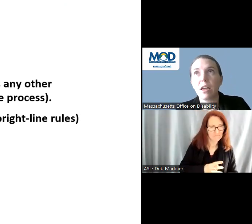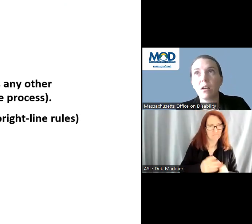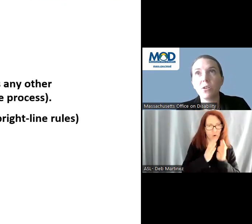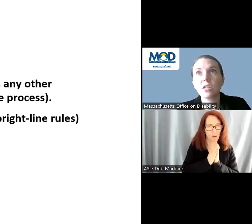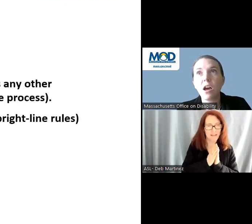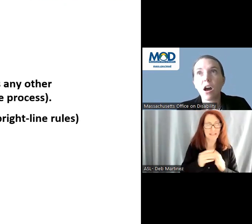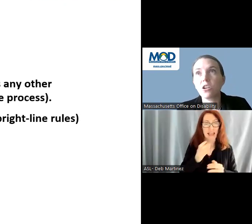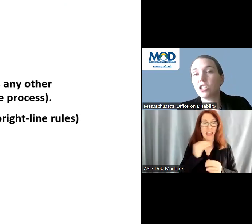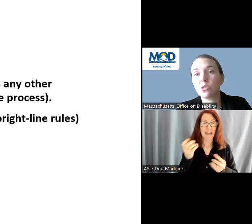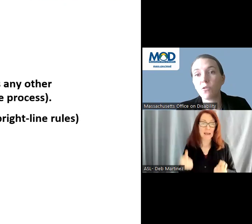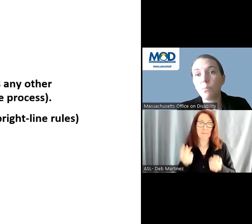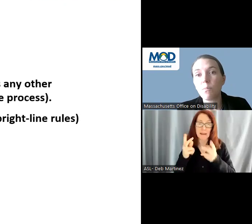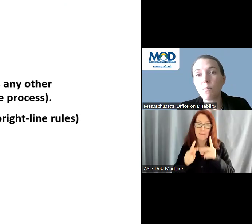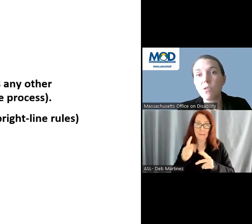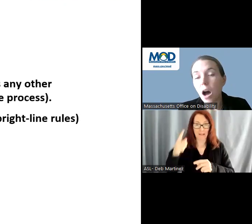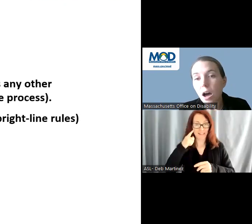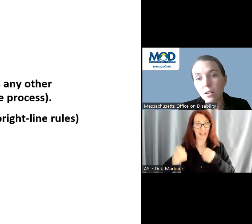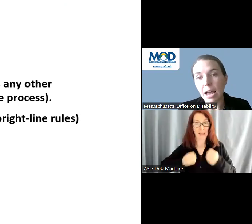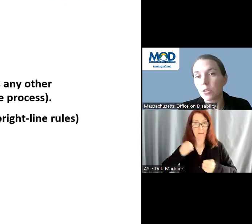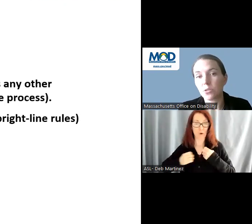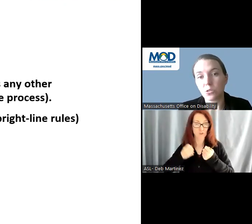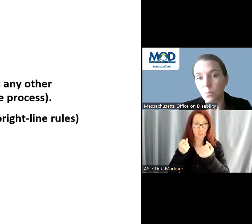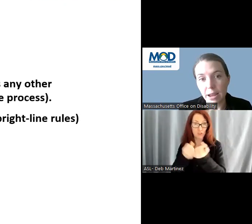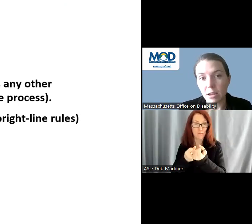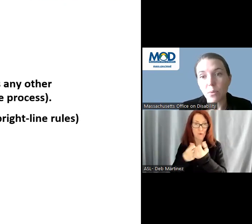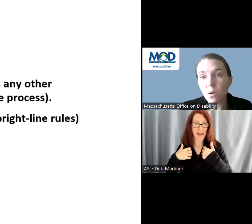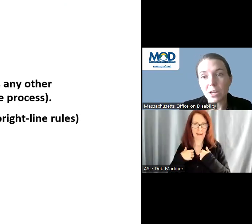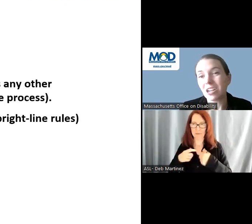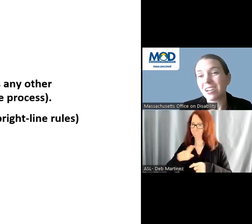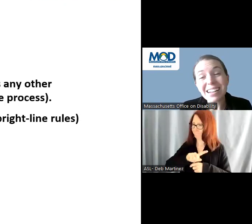support animals are just sort of not allowed, there's a blanket prohibition -